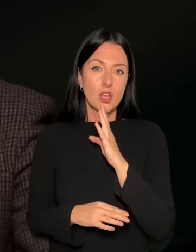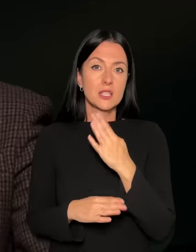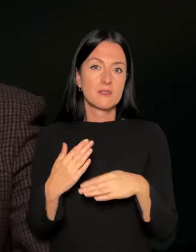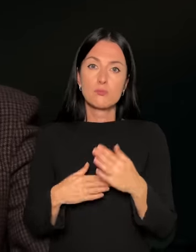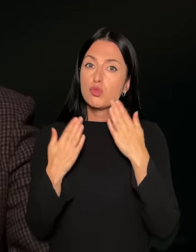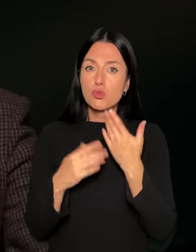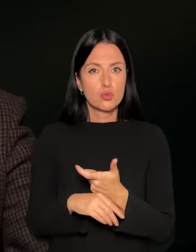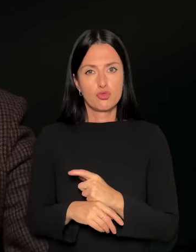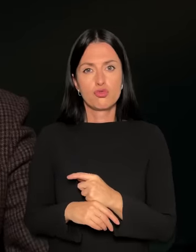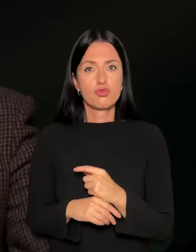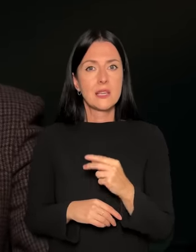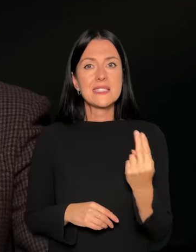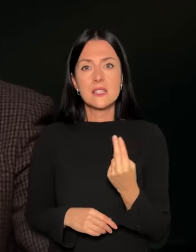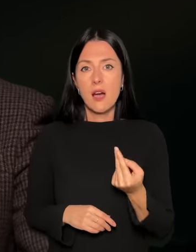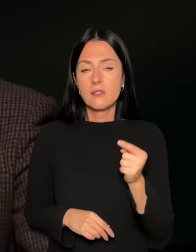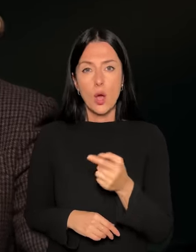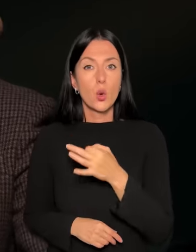Please read this very interesting and useful post.